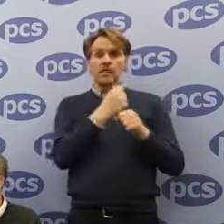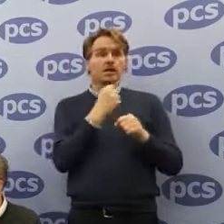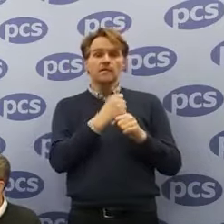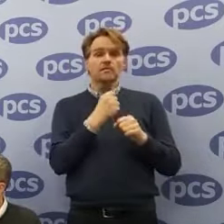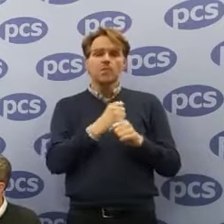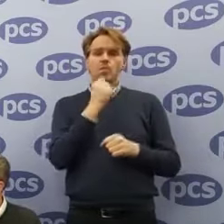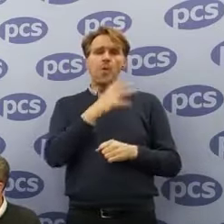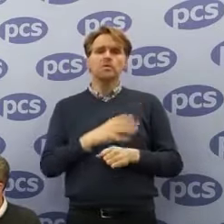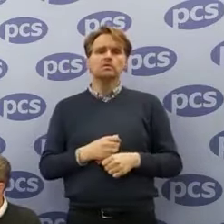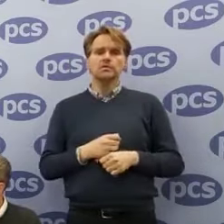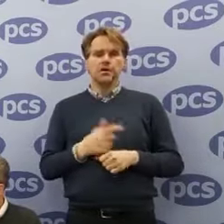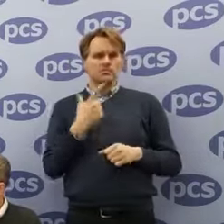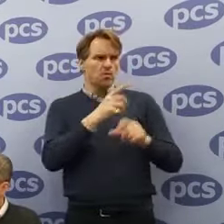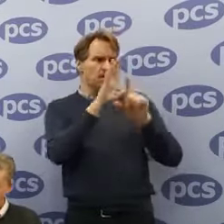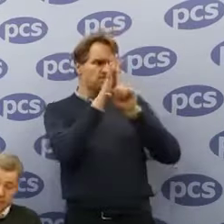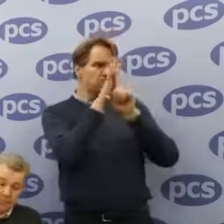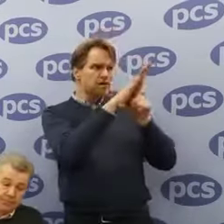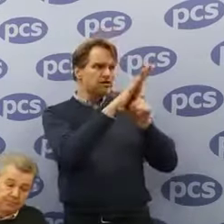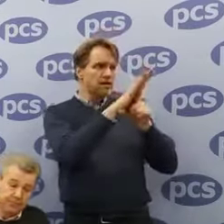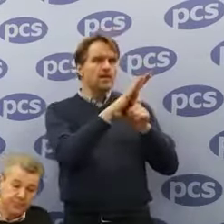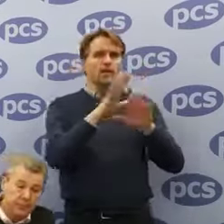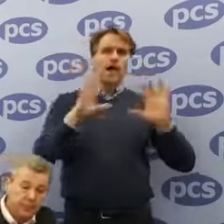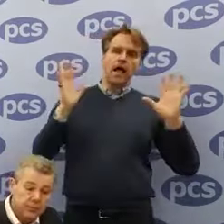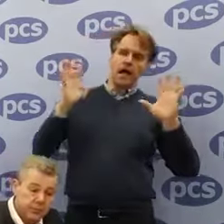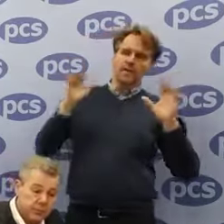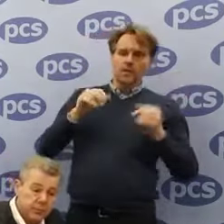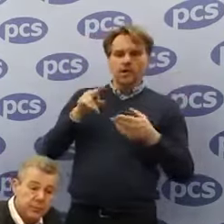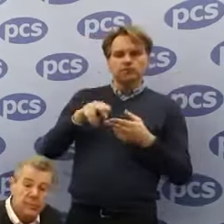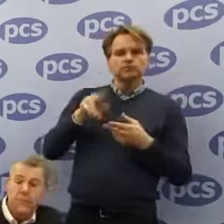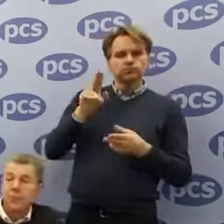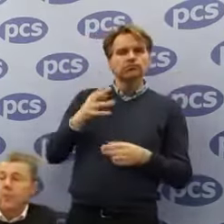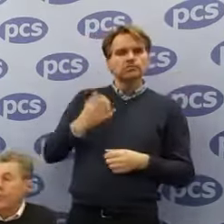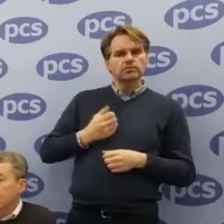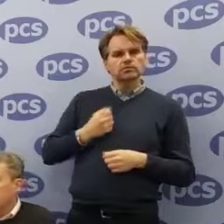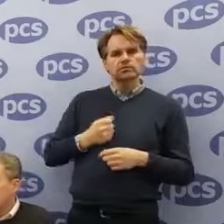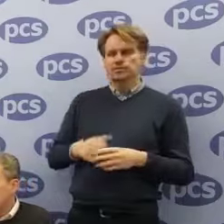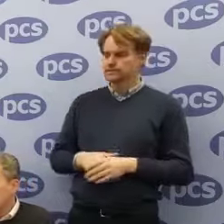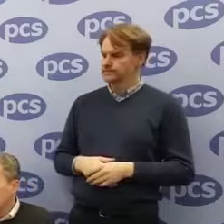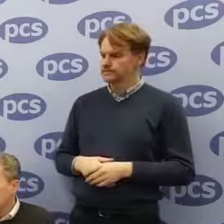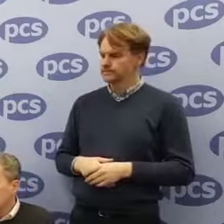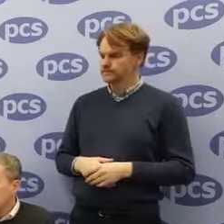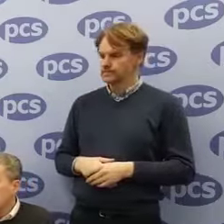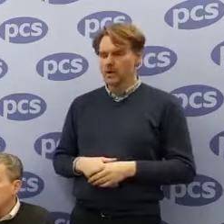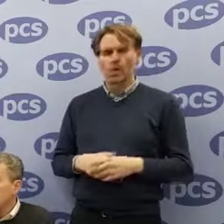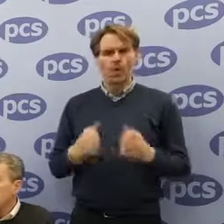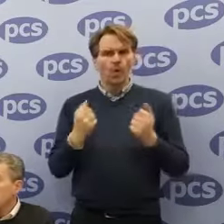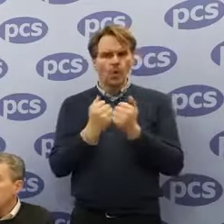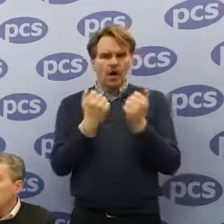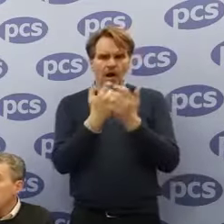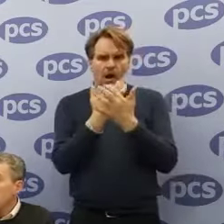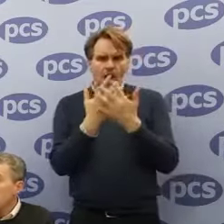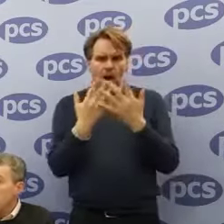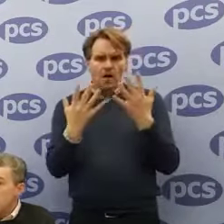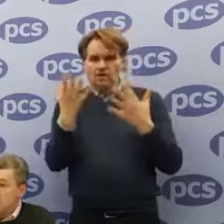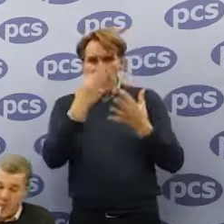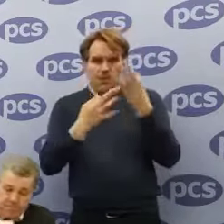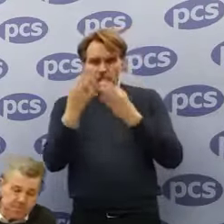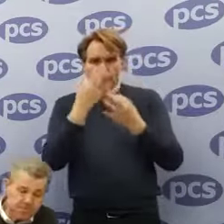enough pressure on them. Okay thank you. Okay so keep your questions coming in we've got loads, there's been quite a few that have been emailed in and quite a few that